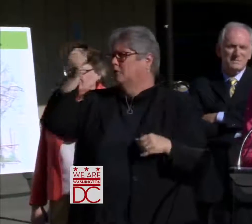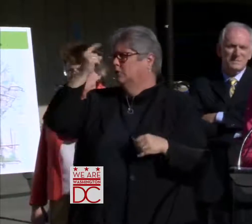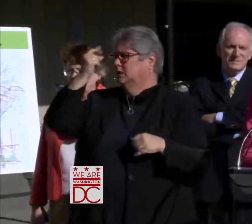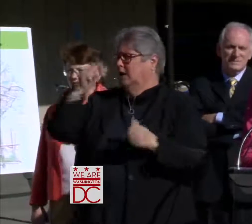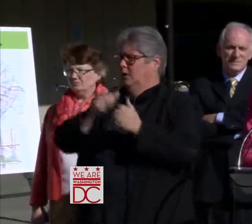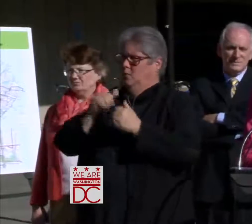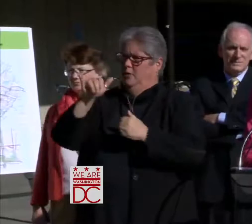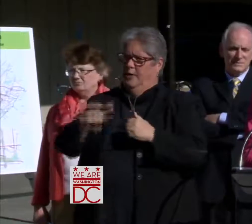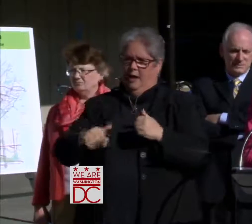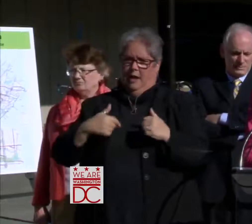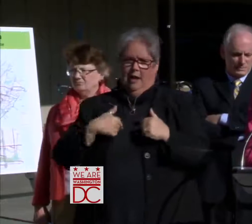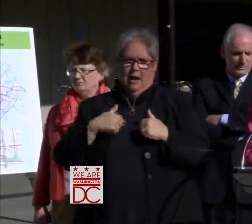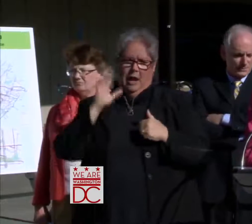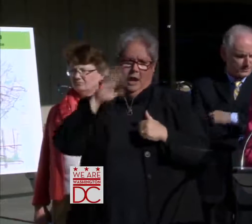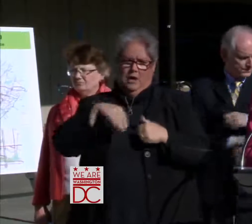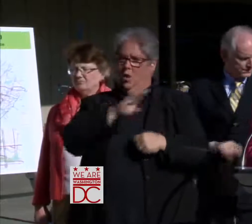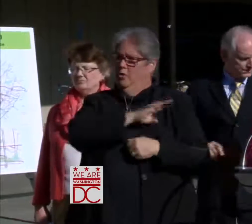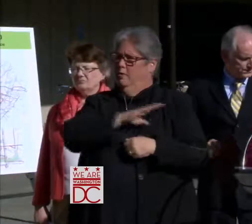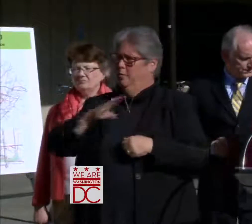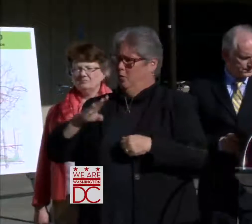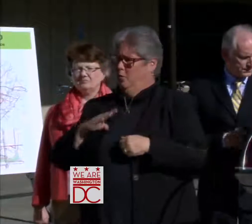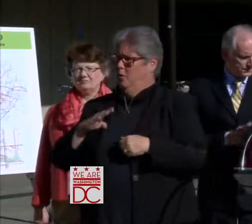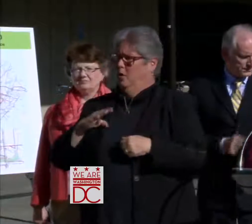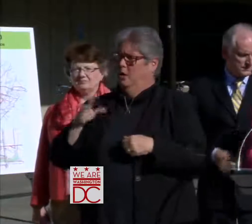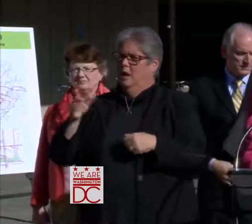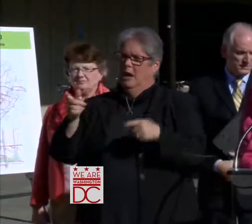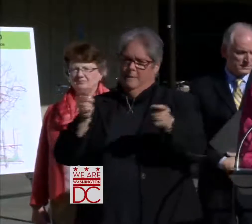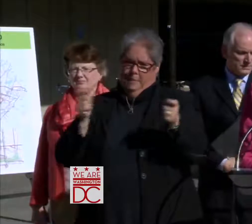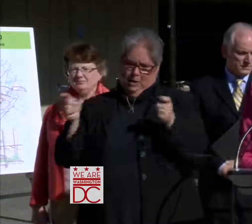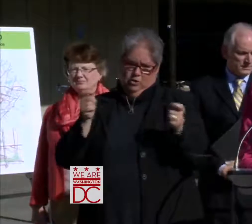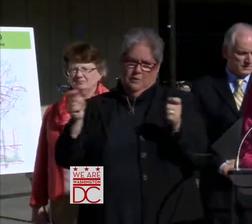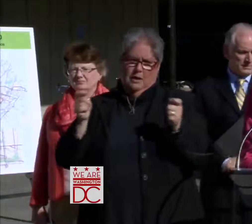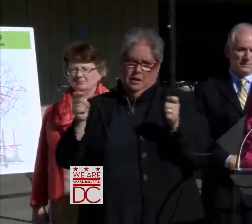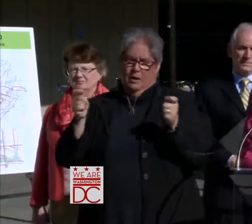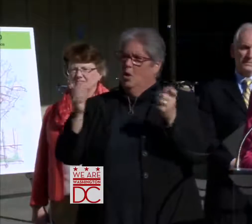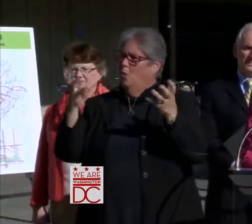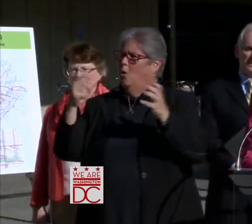I KNOW THAT THE BOARD AND THE MANAGEMENT WANT TO DEMONSTRATE